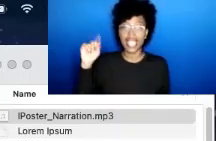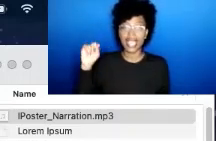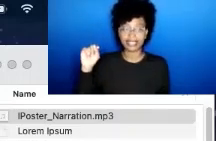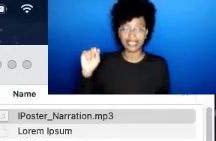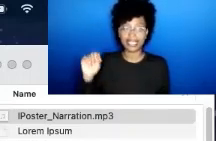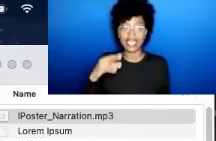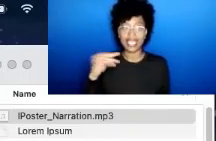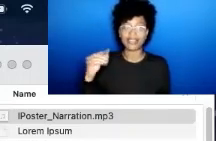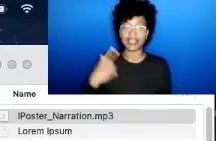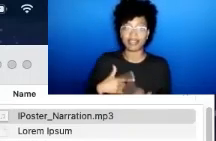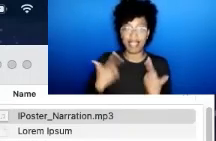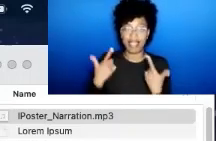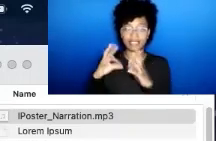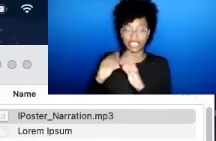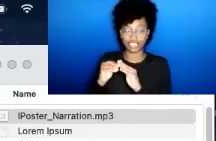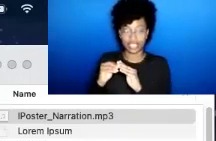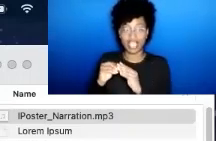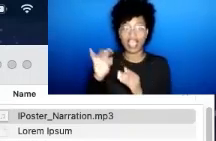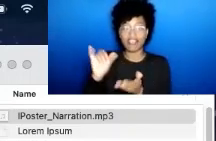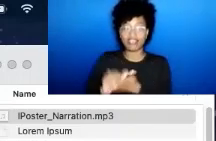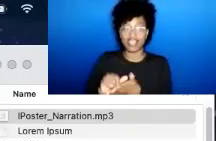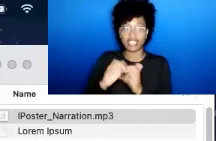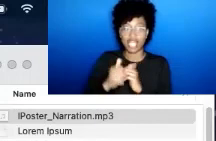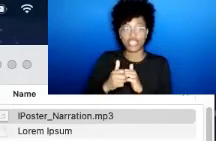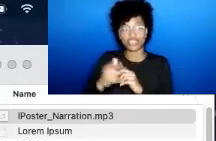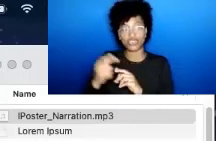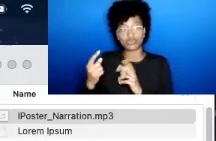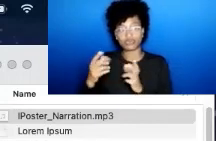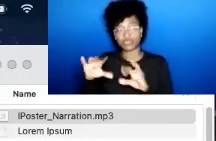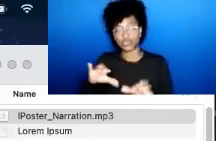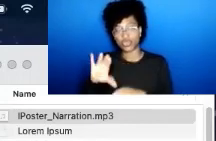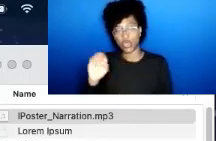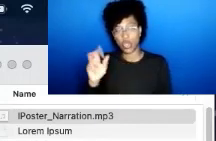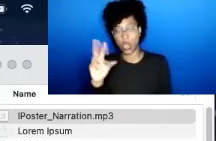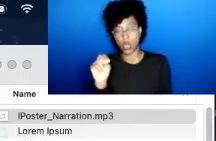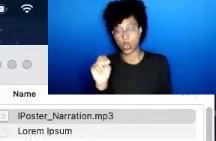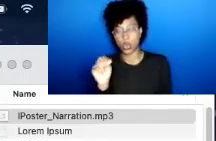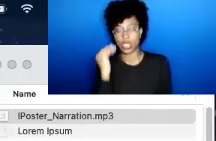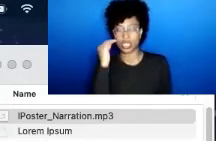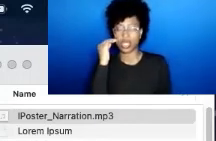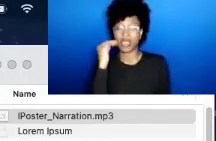This is where you would do your own ones. Again, not to be confused with what's going